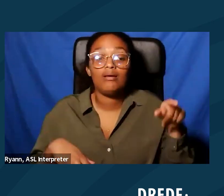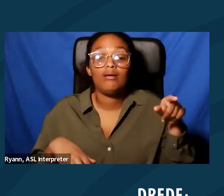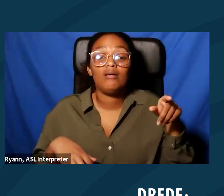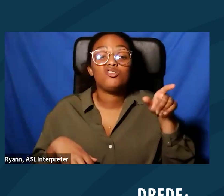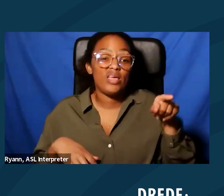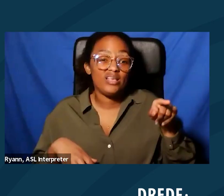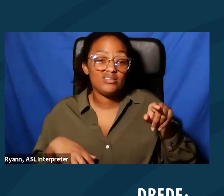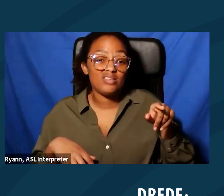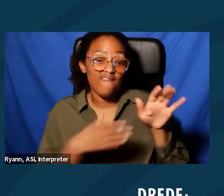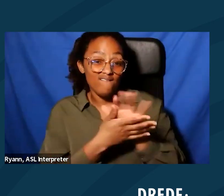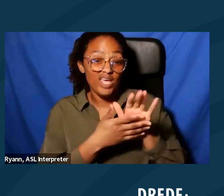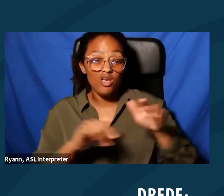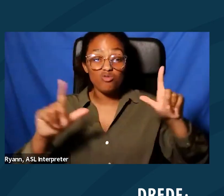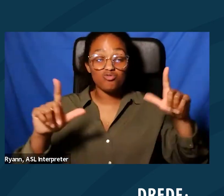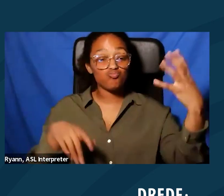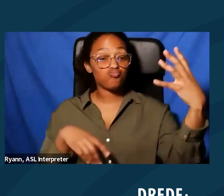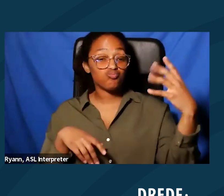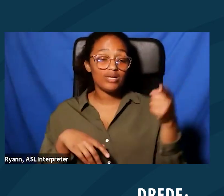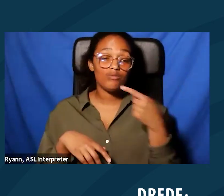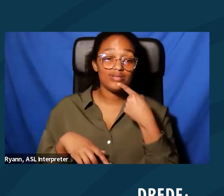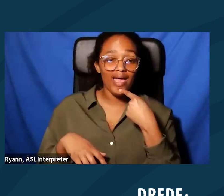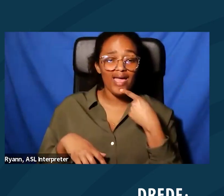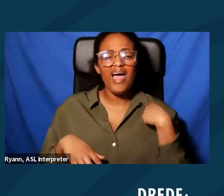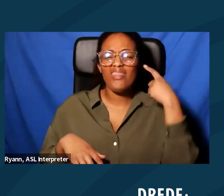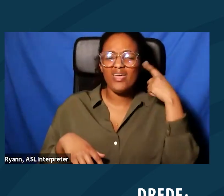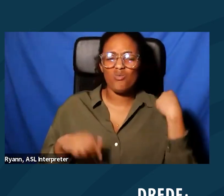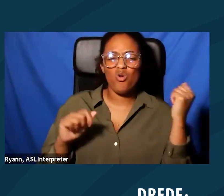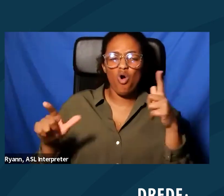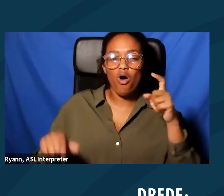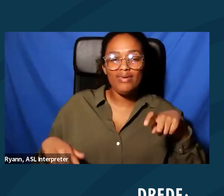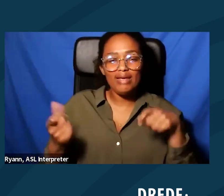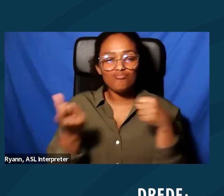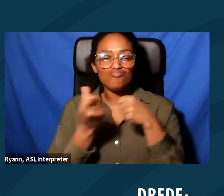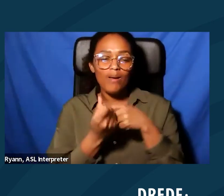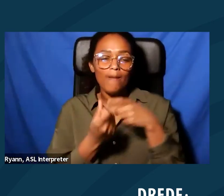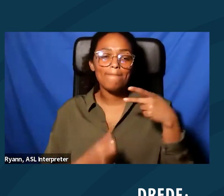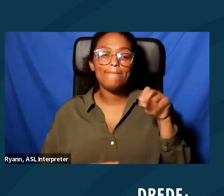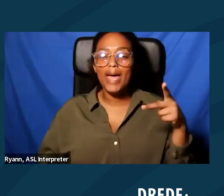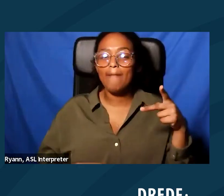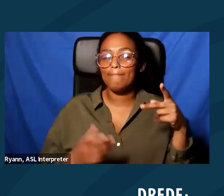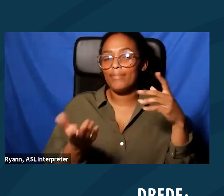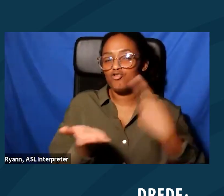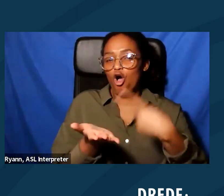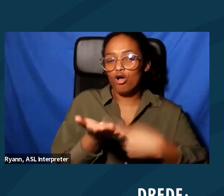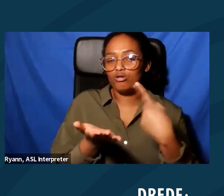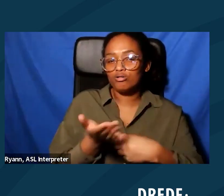this kid, called Kit President, right, and he started off some of his blogs by saying,